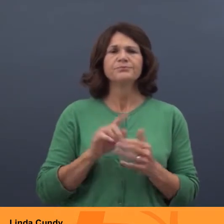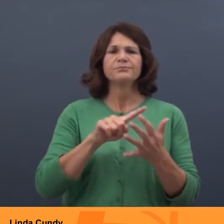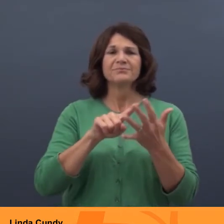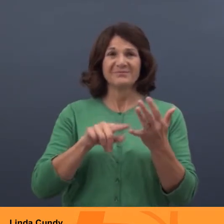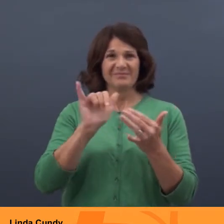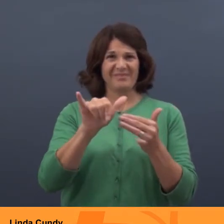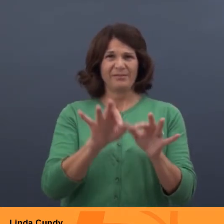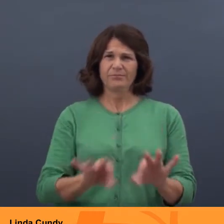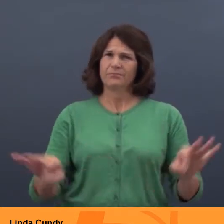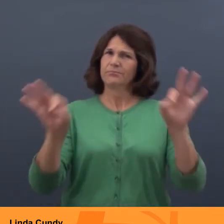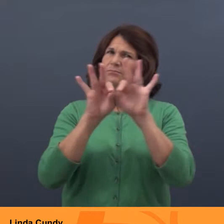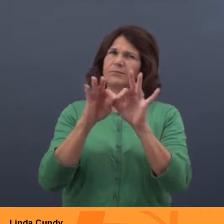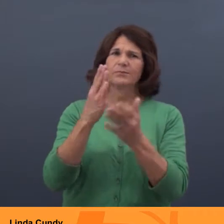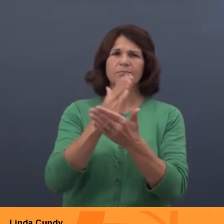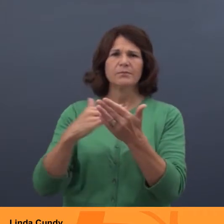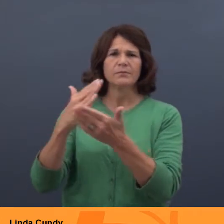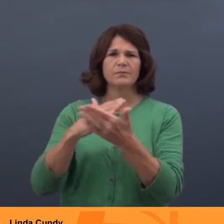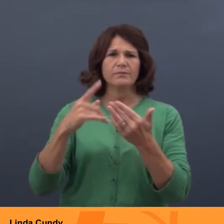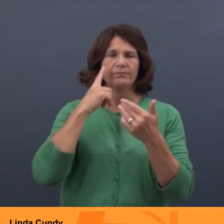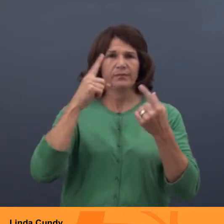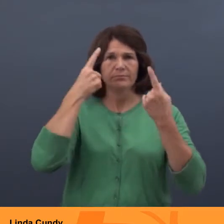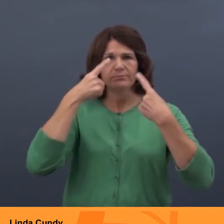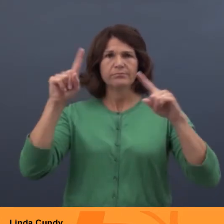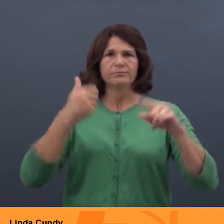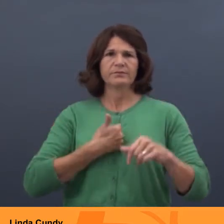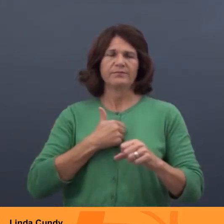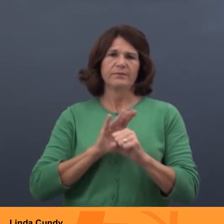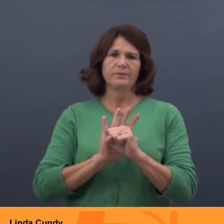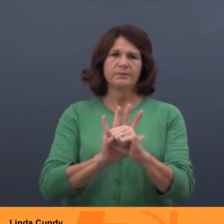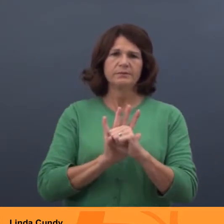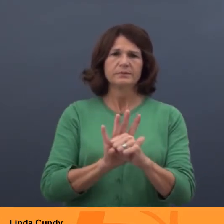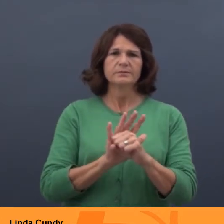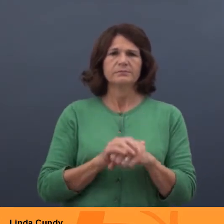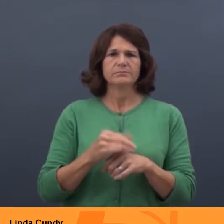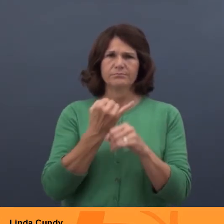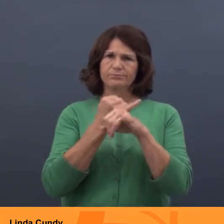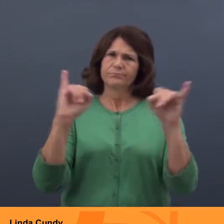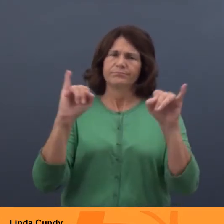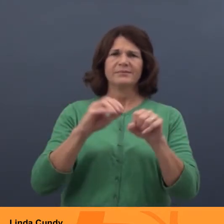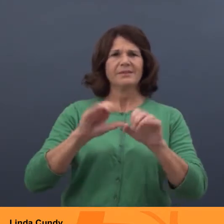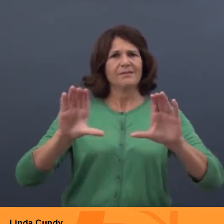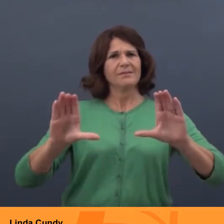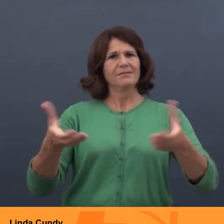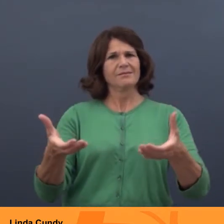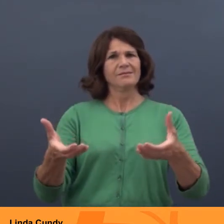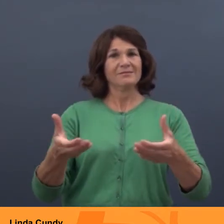These are all important components for self advocacy and independence